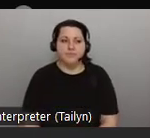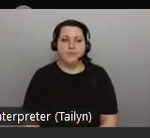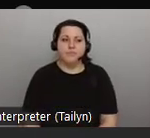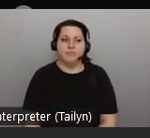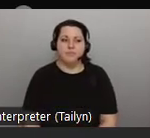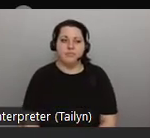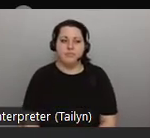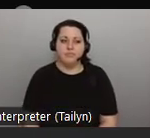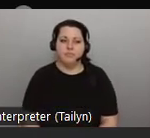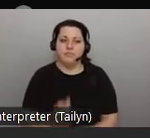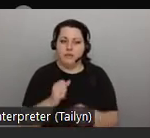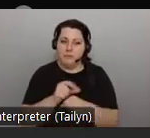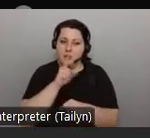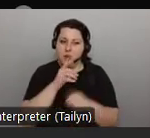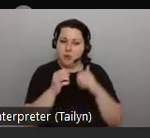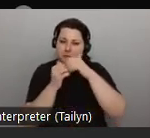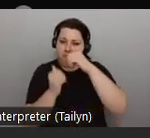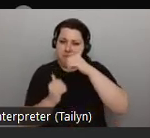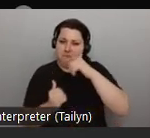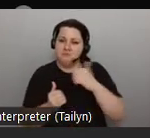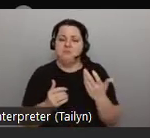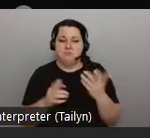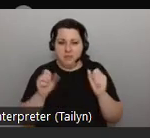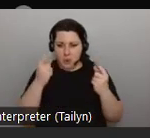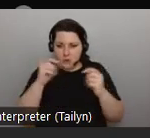the style for that document. So switch it to be a available to all of you documents. So